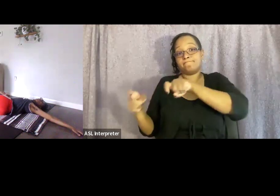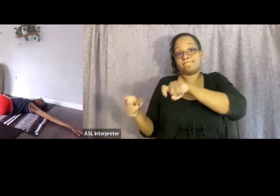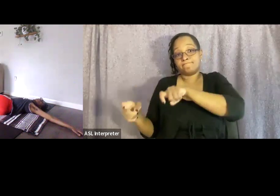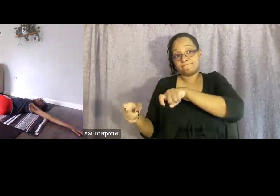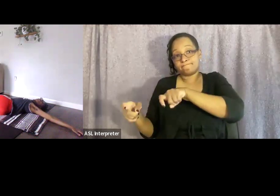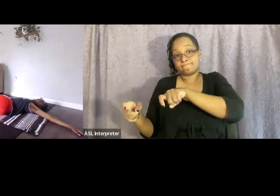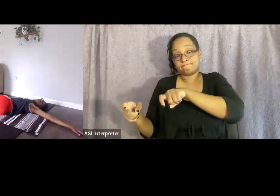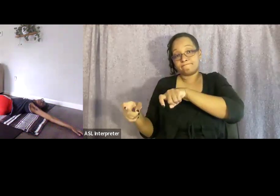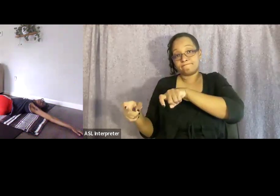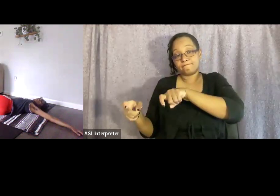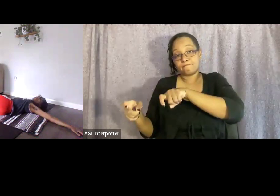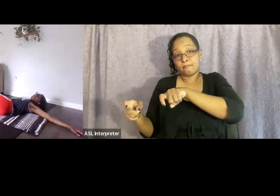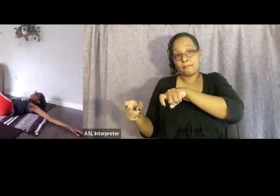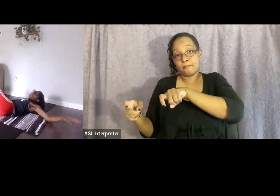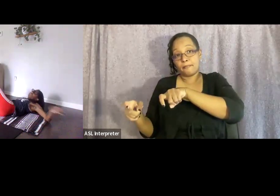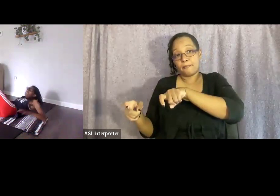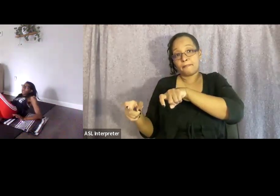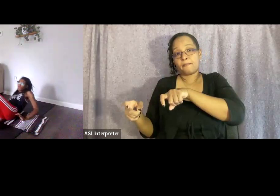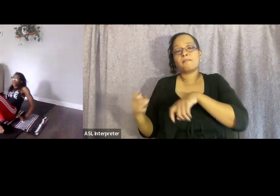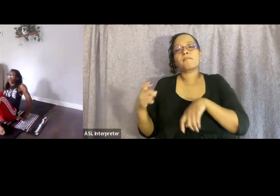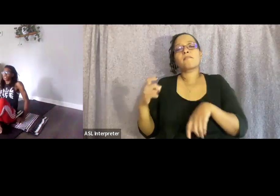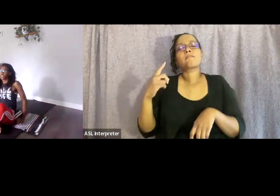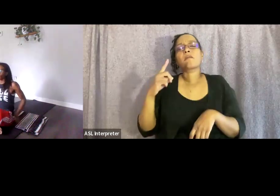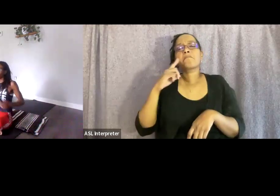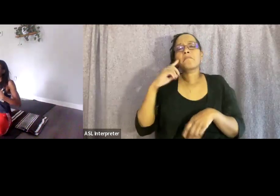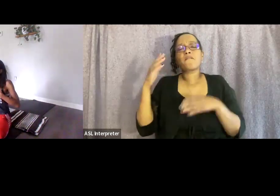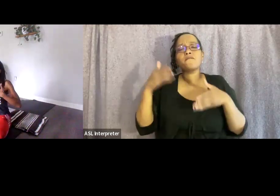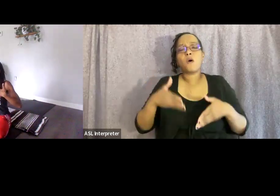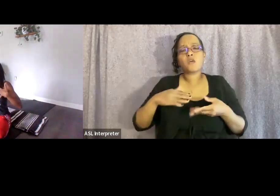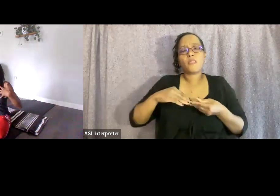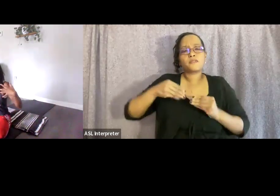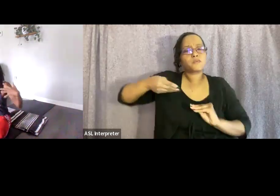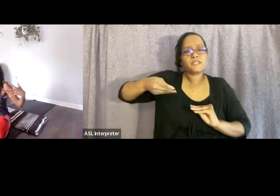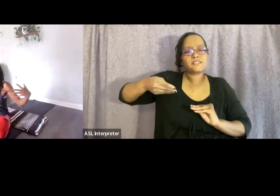But instead of focusing on the twist, maybe focusing on softening and lengthening